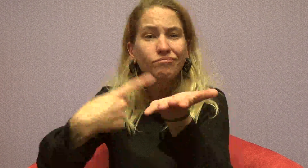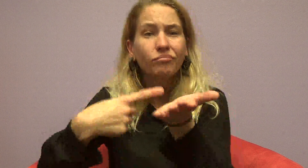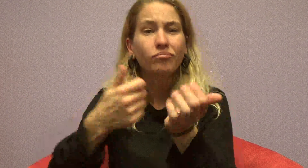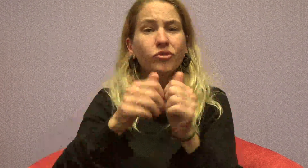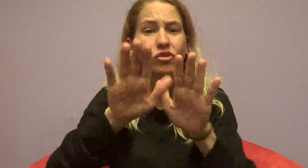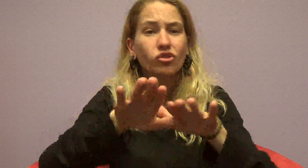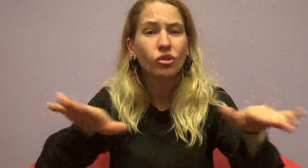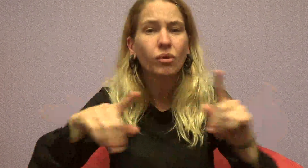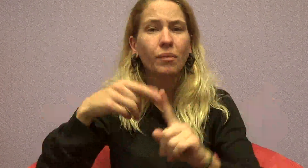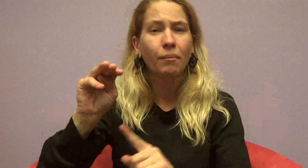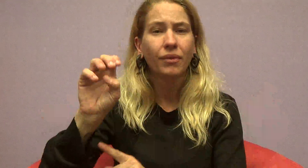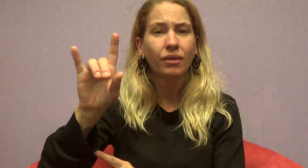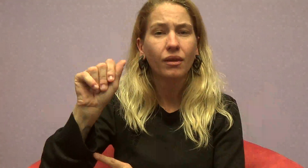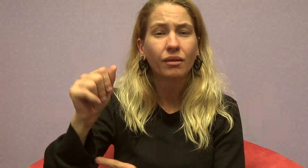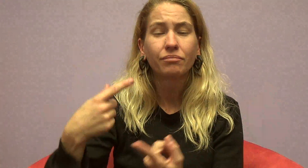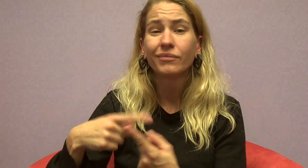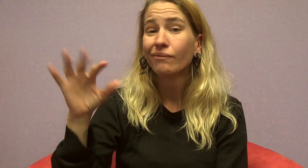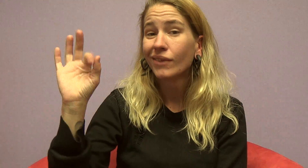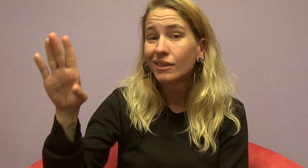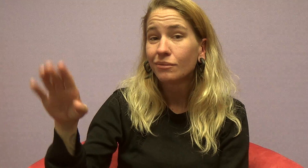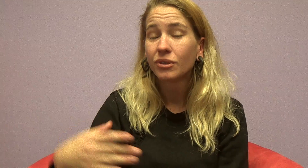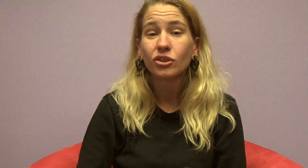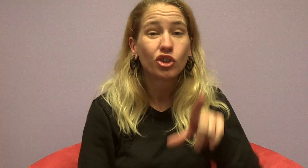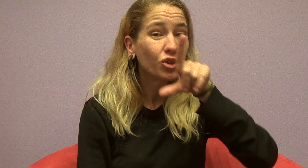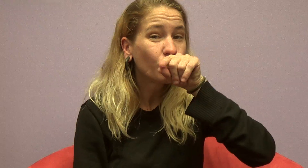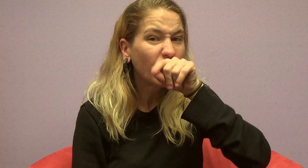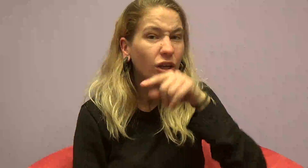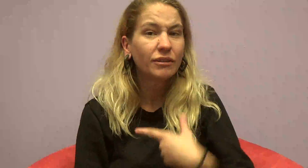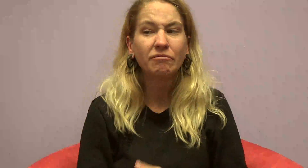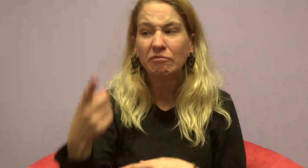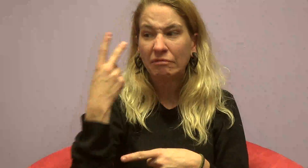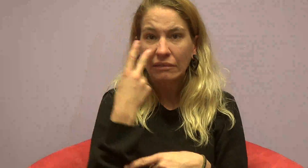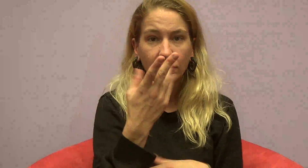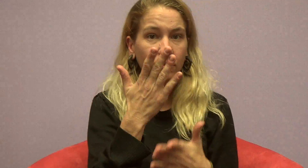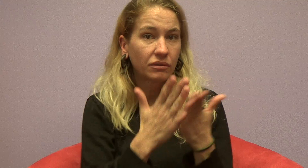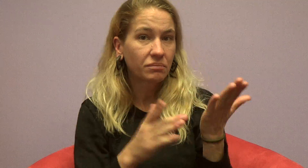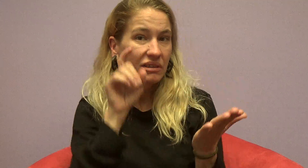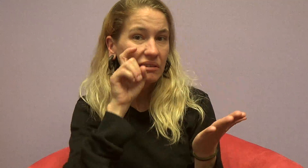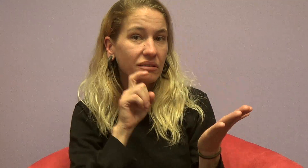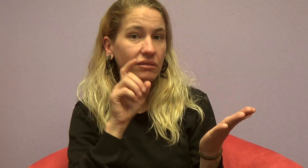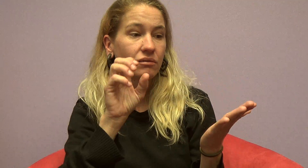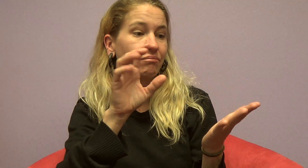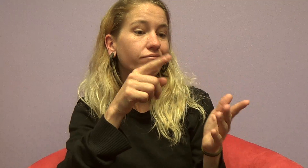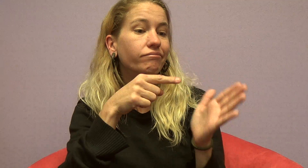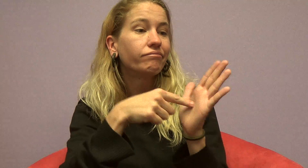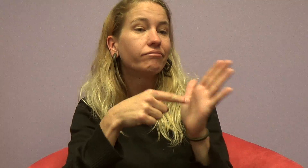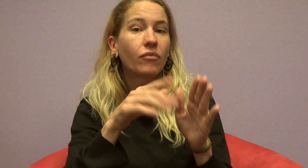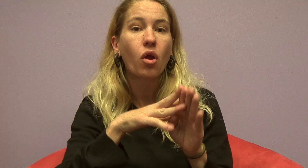Sit down with the child and discuss about social media like Facebook, Twitter, etc. See some sexual symbols or examples on there